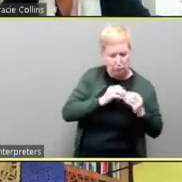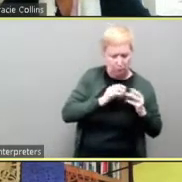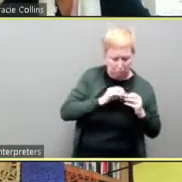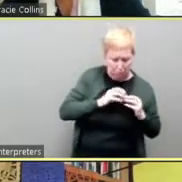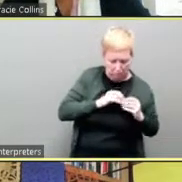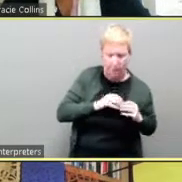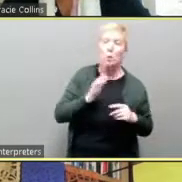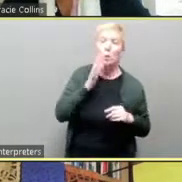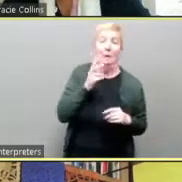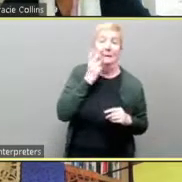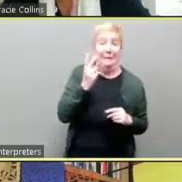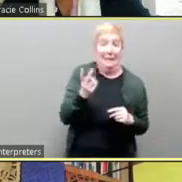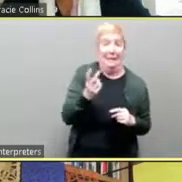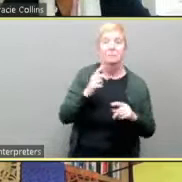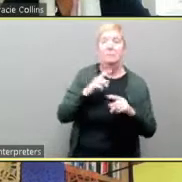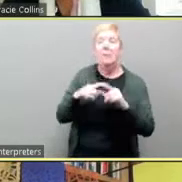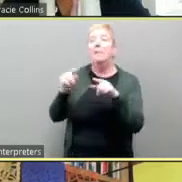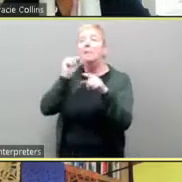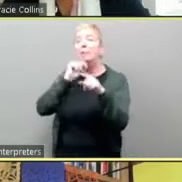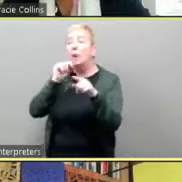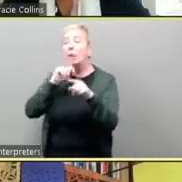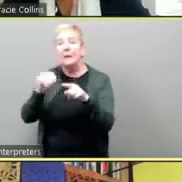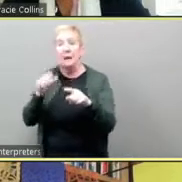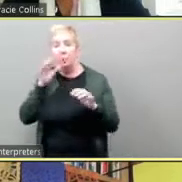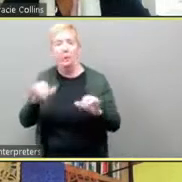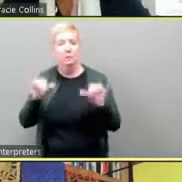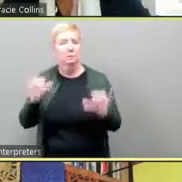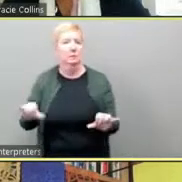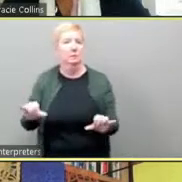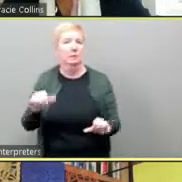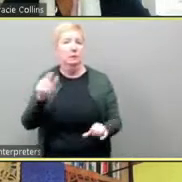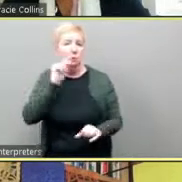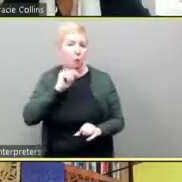But all the turquoise counties will stay, count will stay turquoise. That